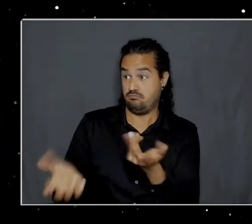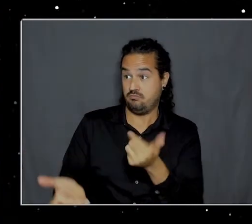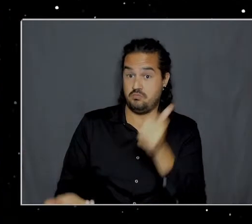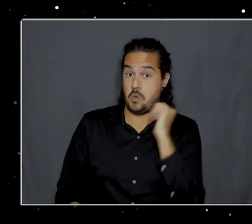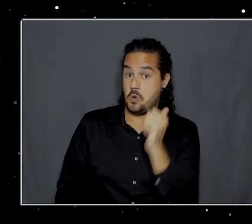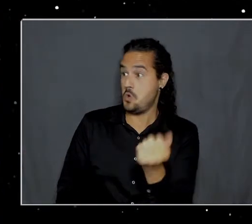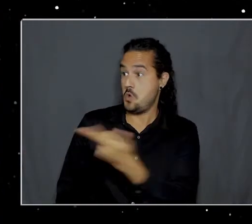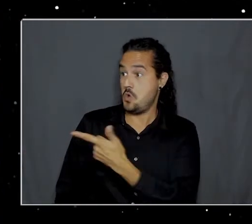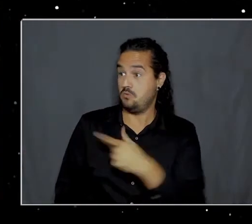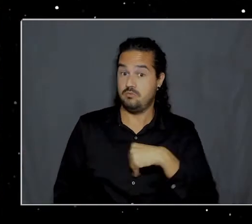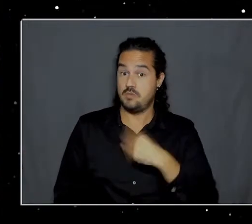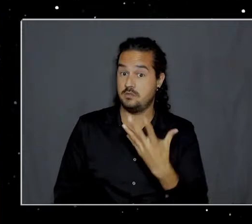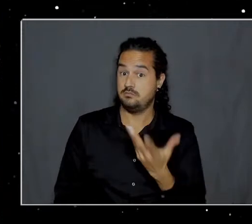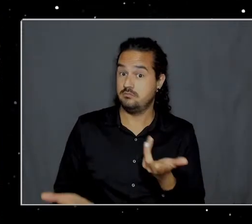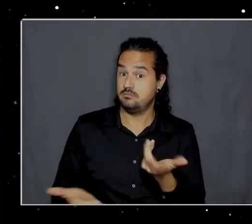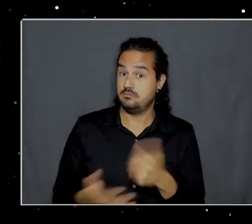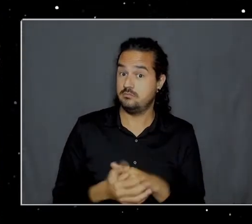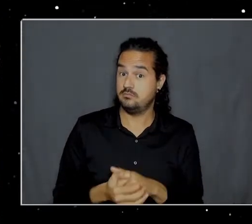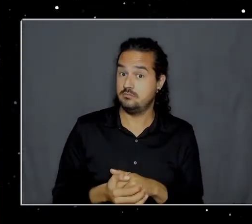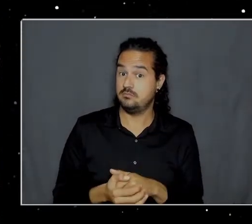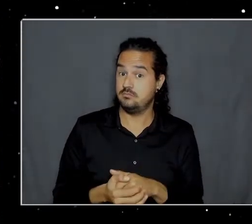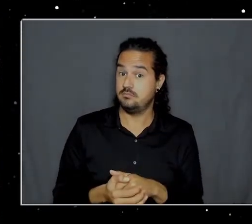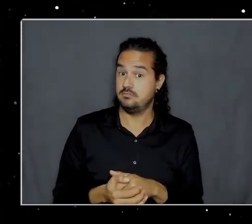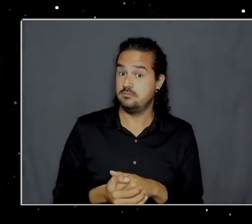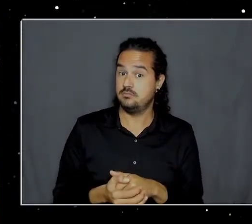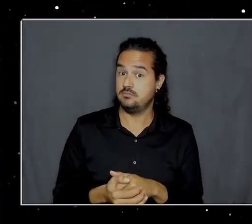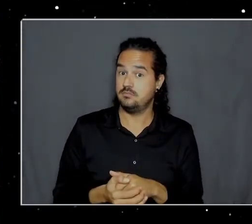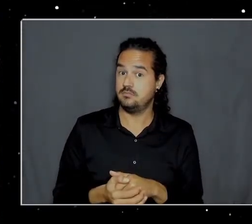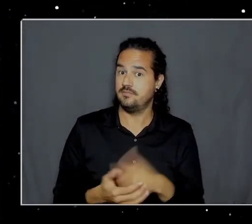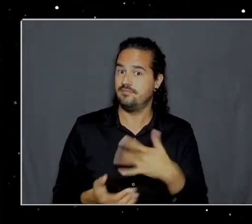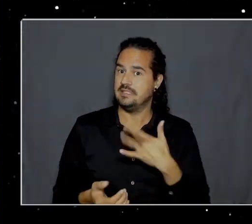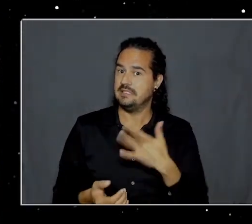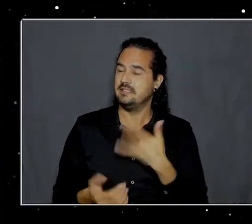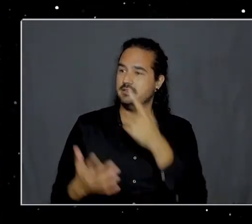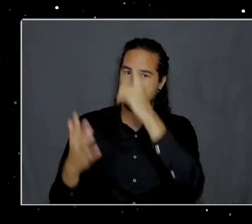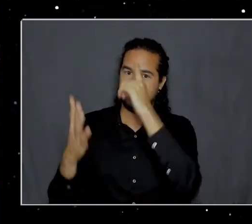INTERVIEW QUESTION. AND I SAID, "IF I'M HIRED, IT